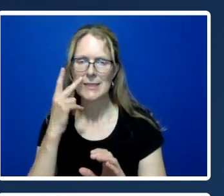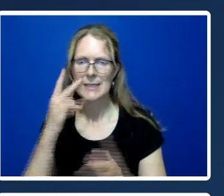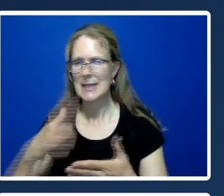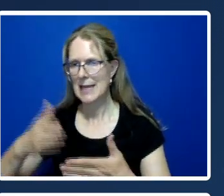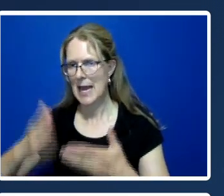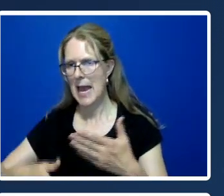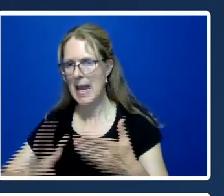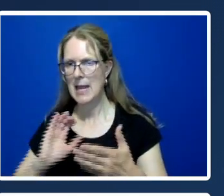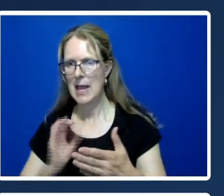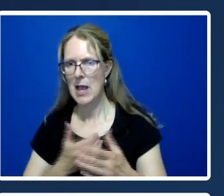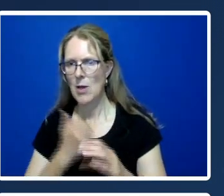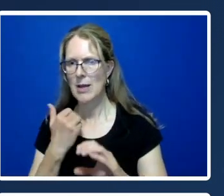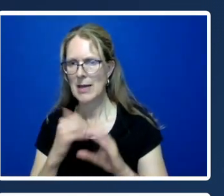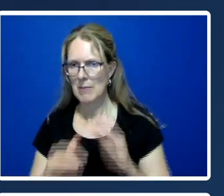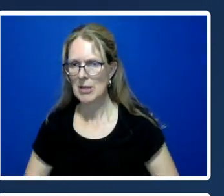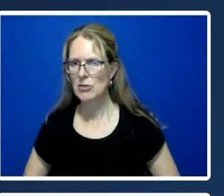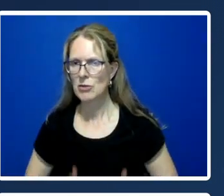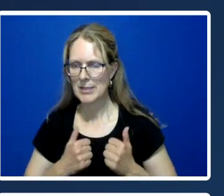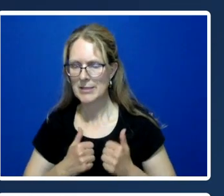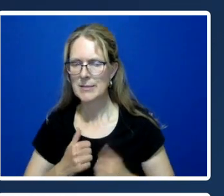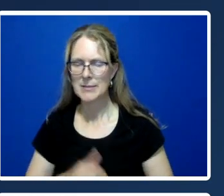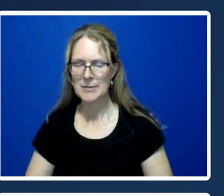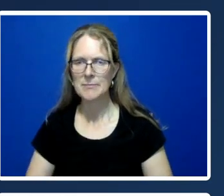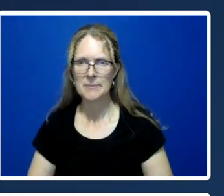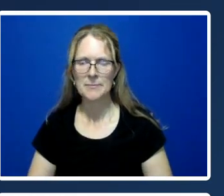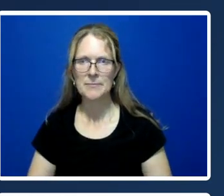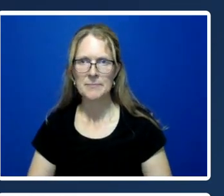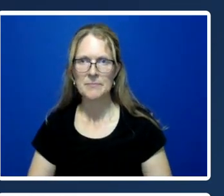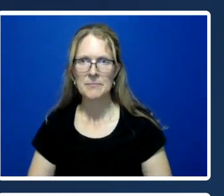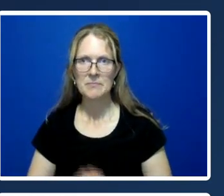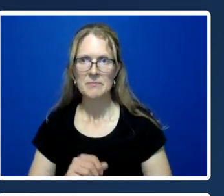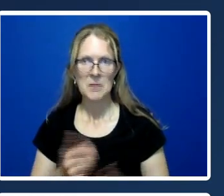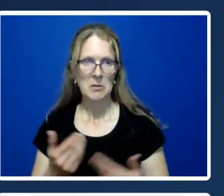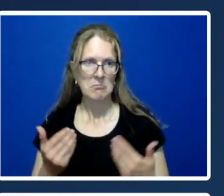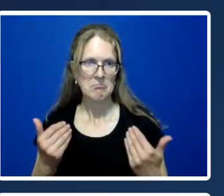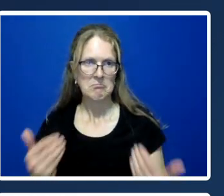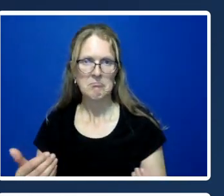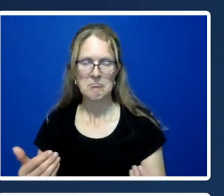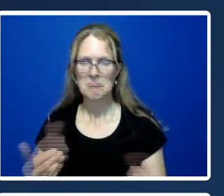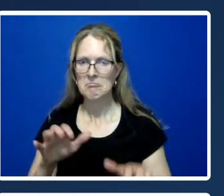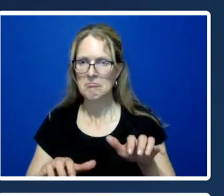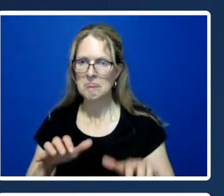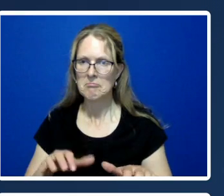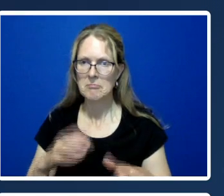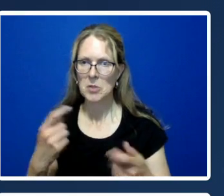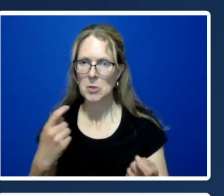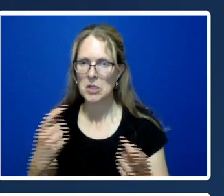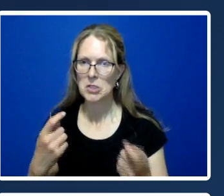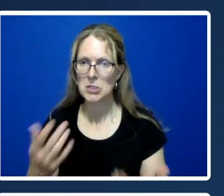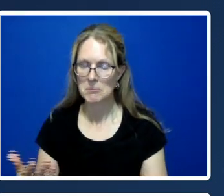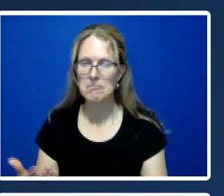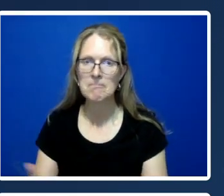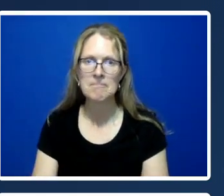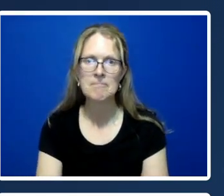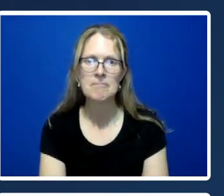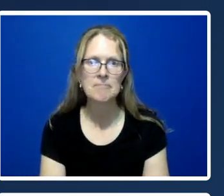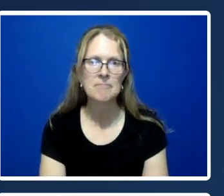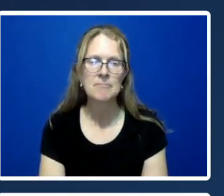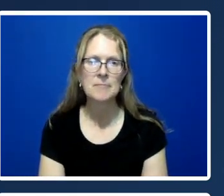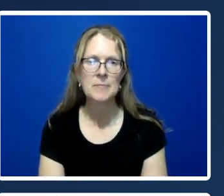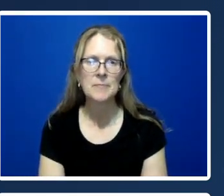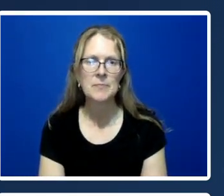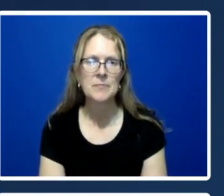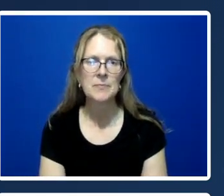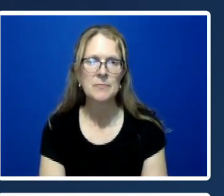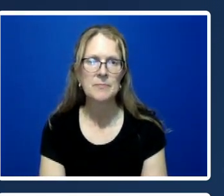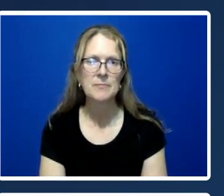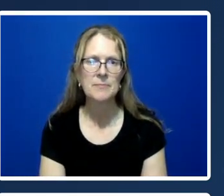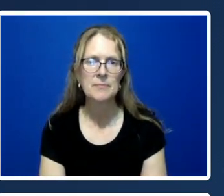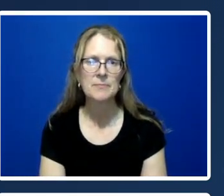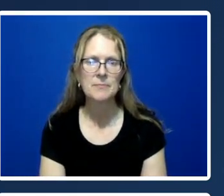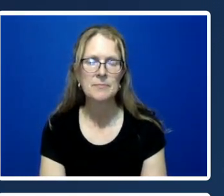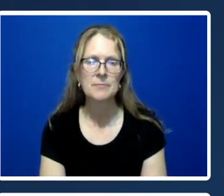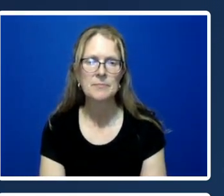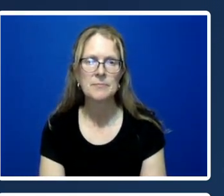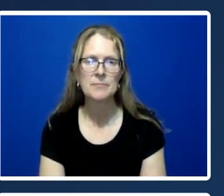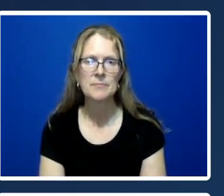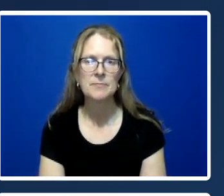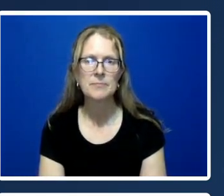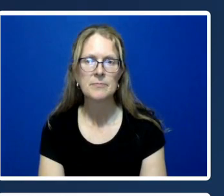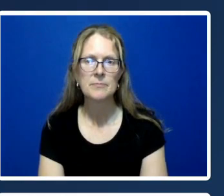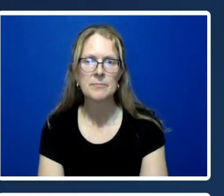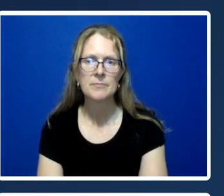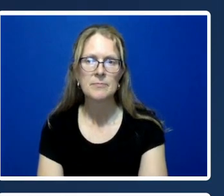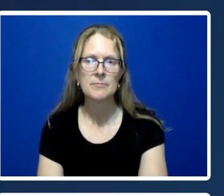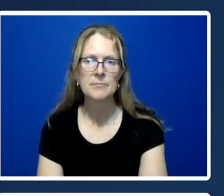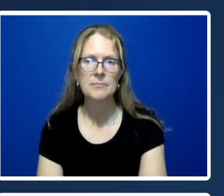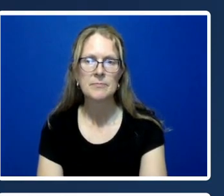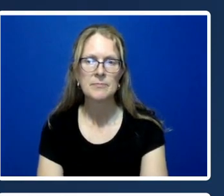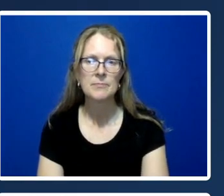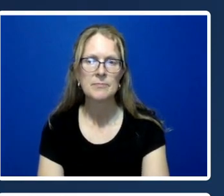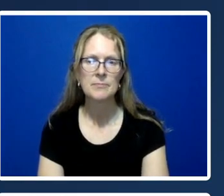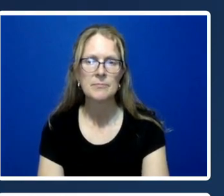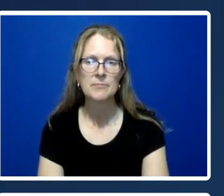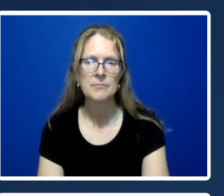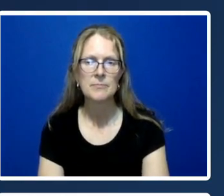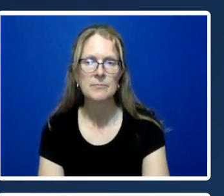later. So, if you have any questions, please fill it out in the chat and we can get going.